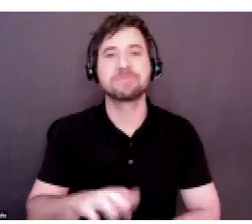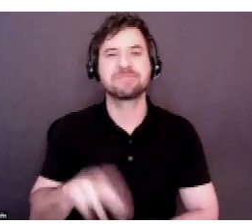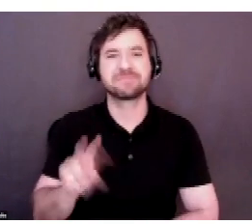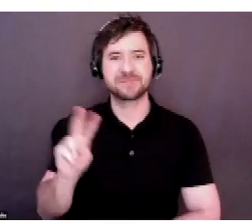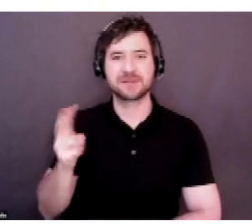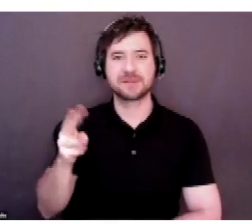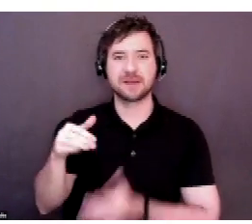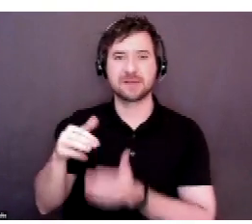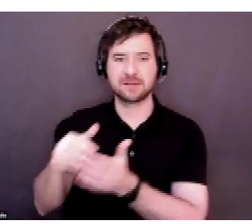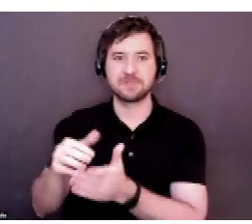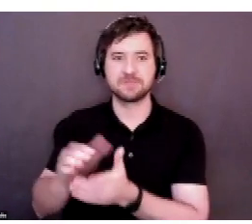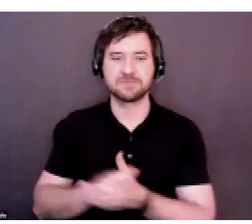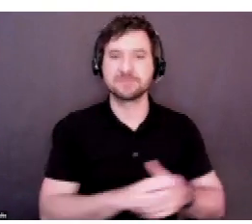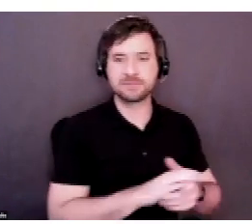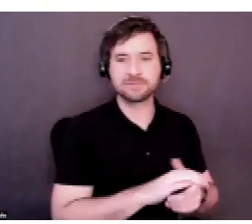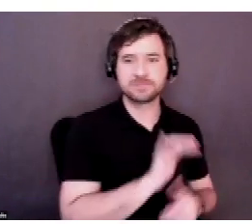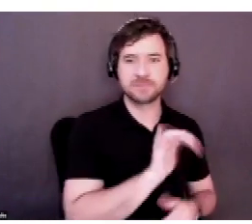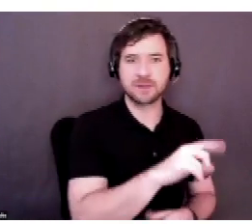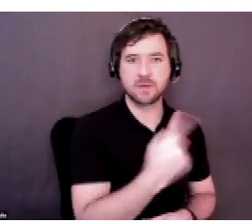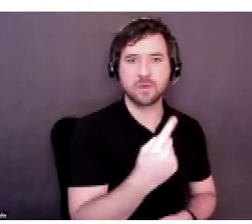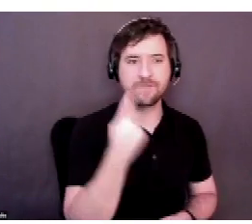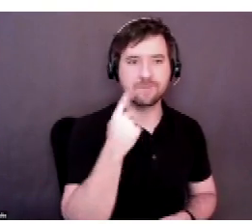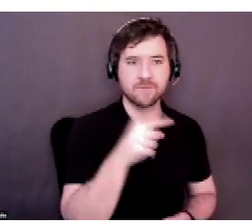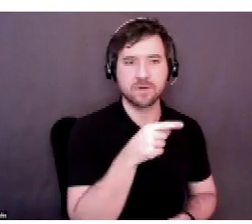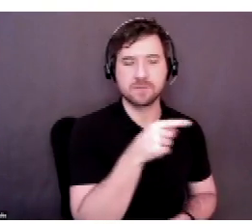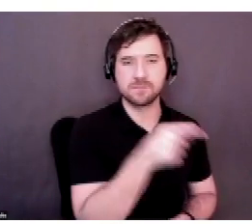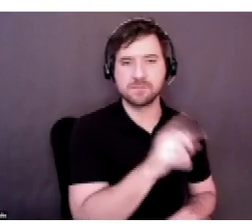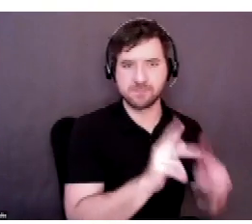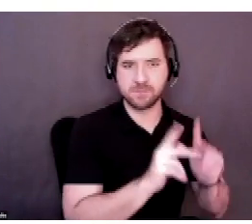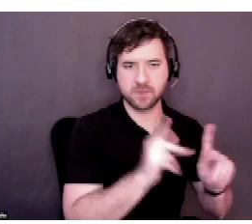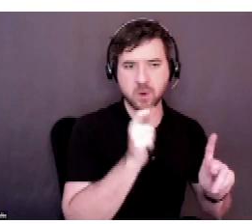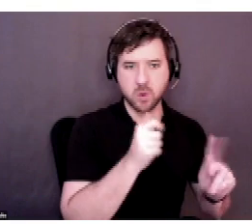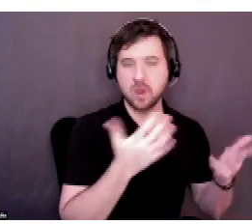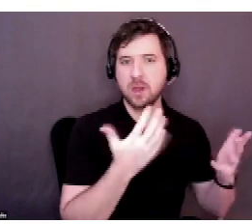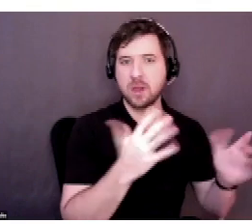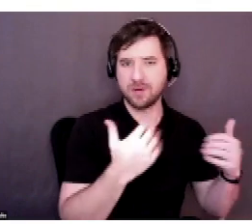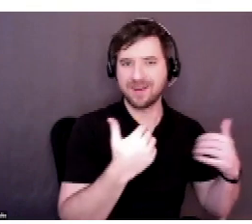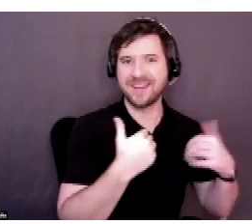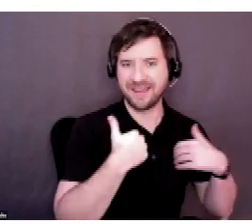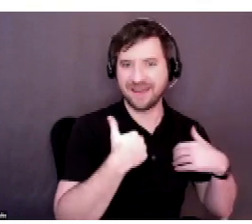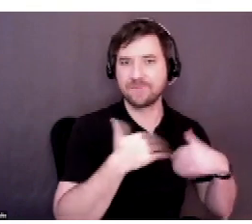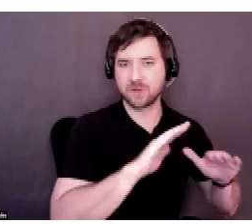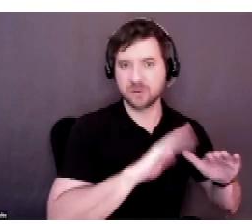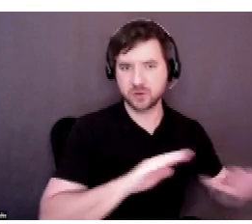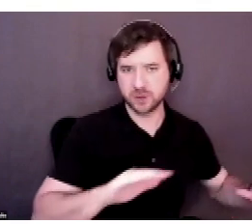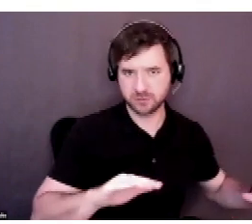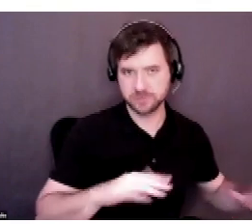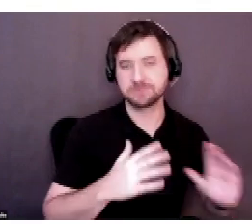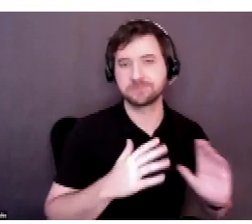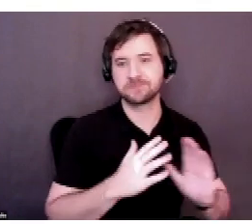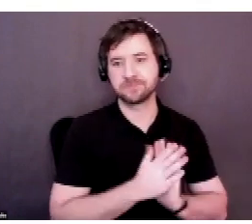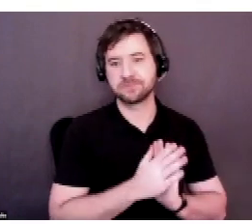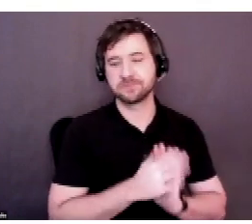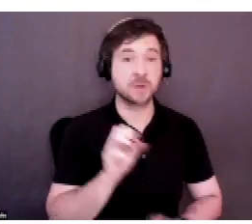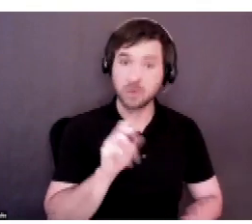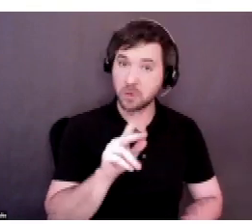that study is for people who have already had a child. It's okay if you're pregnant with your second,